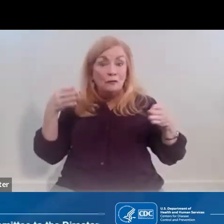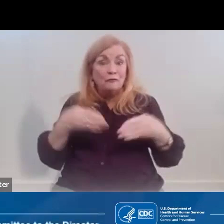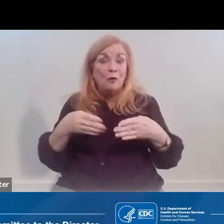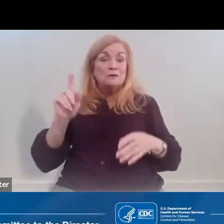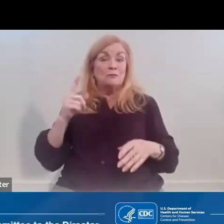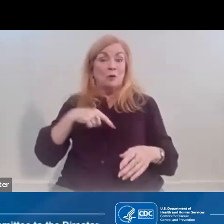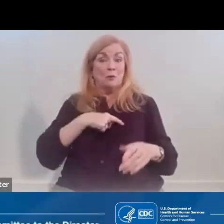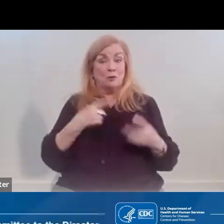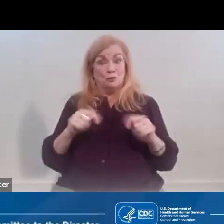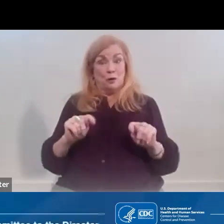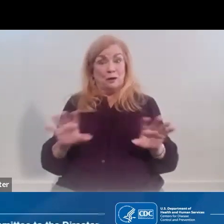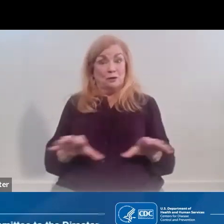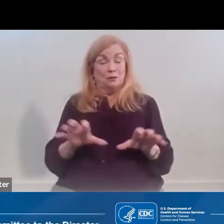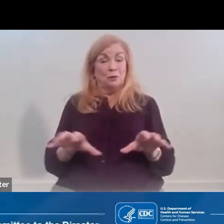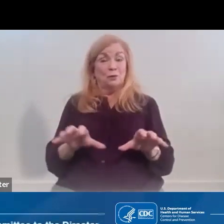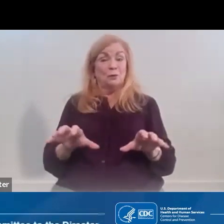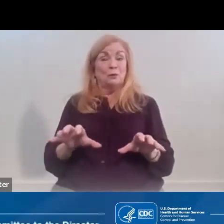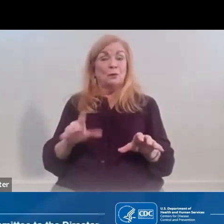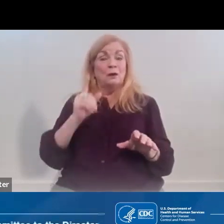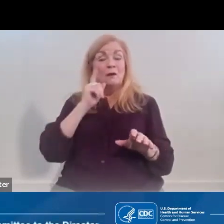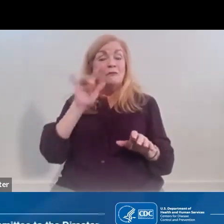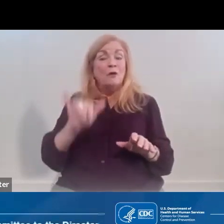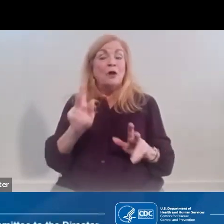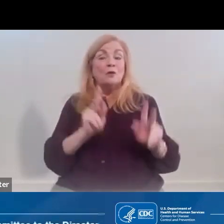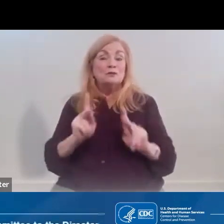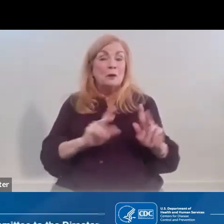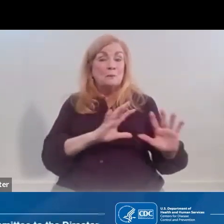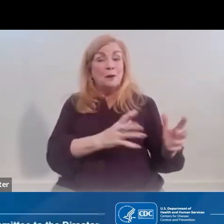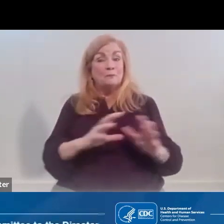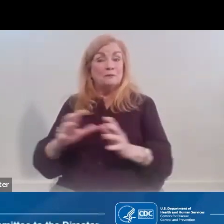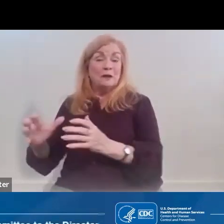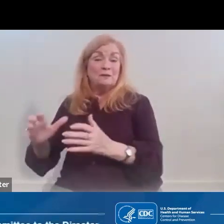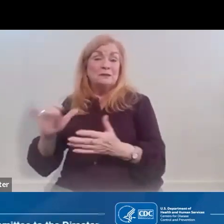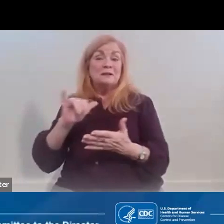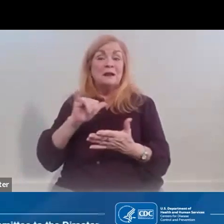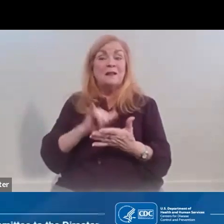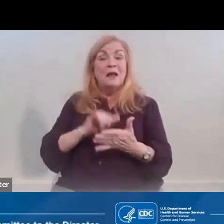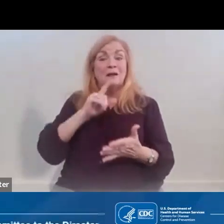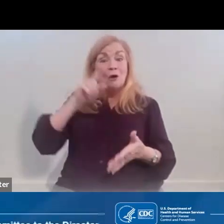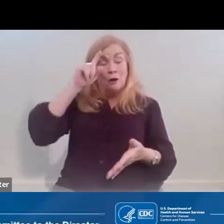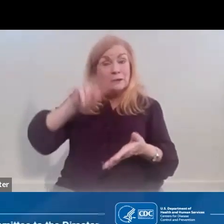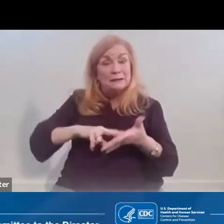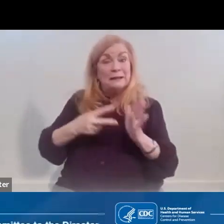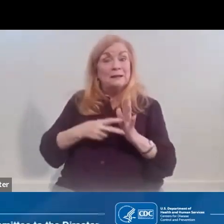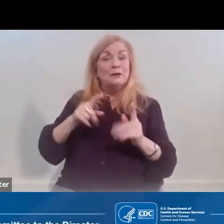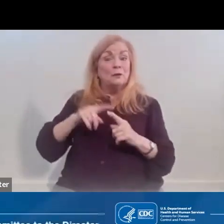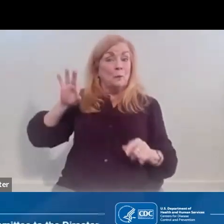and the populations that are intended to benefit from them, it has become intensely politicized.